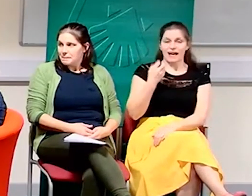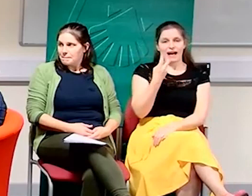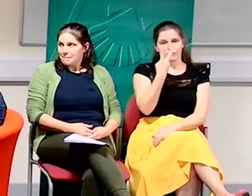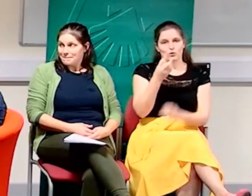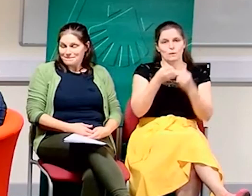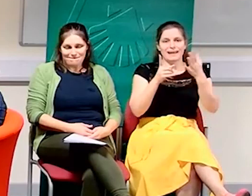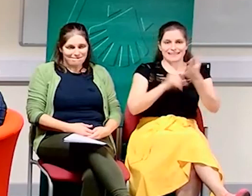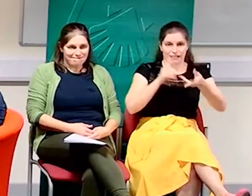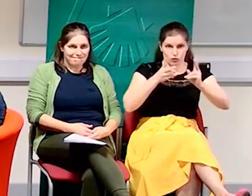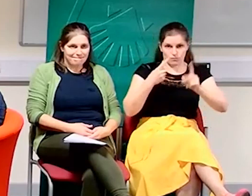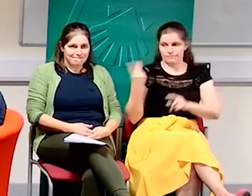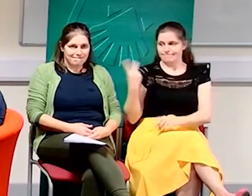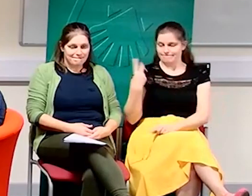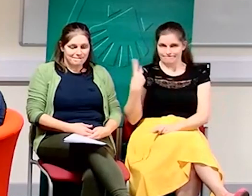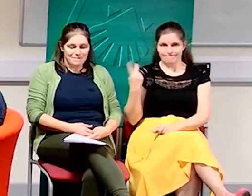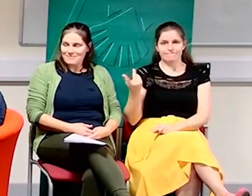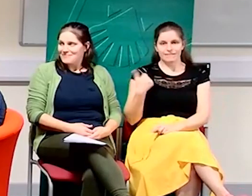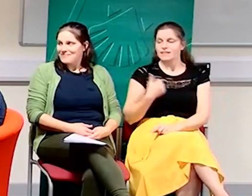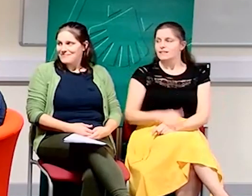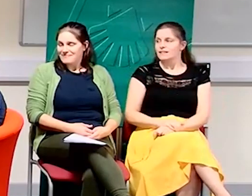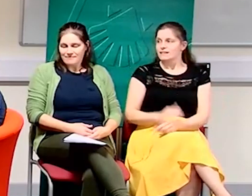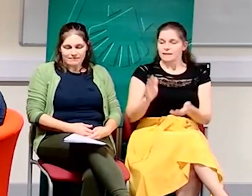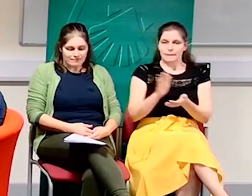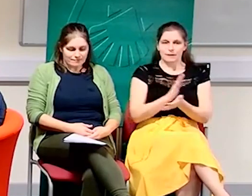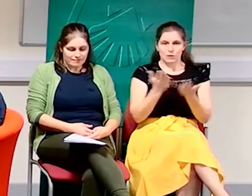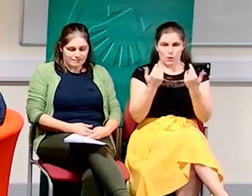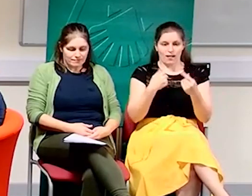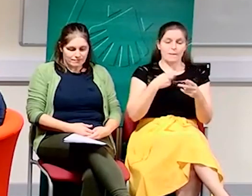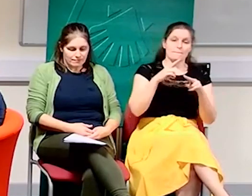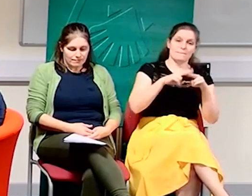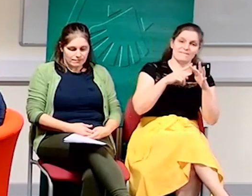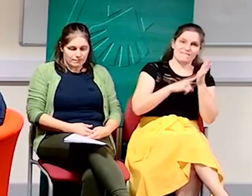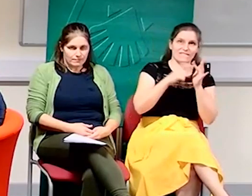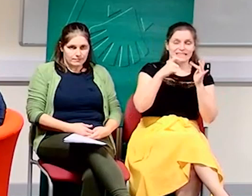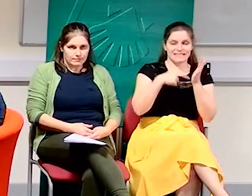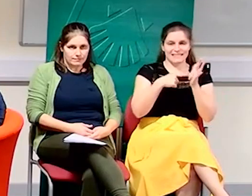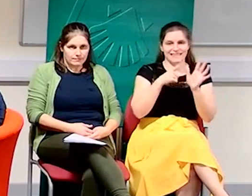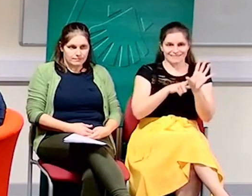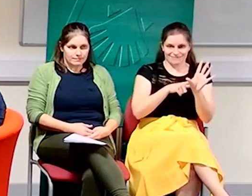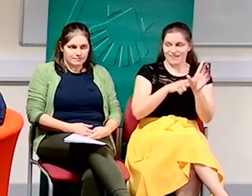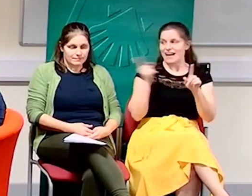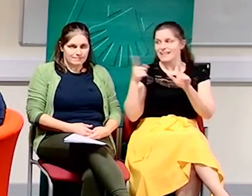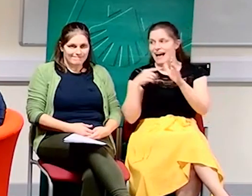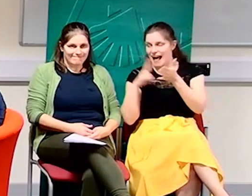interpreters so I'm really pleased to welcome Felicity and Anna uh and they will be taking